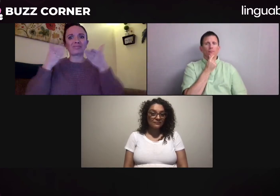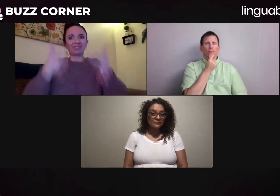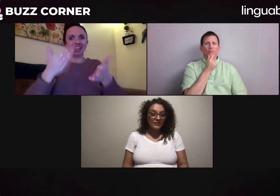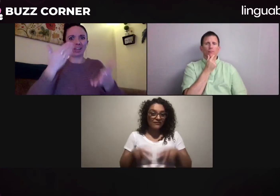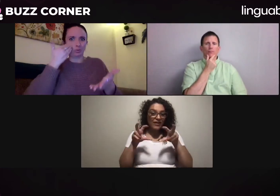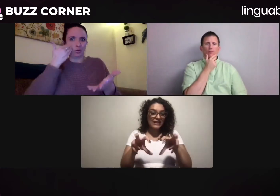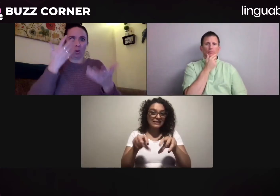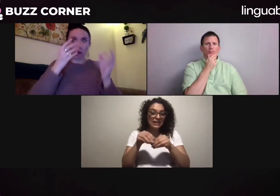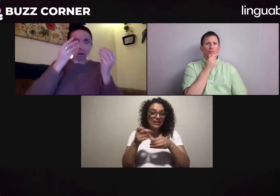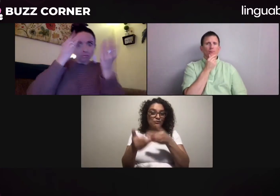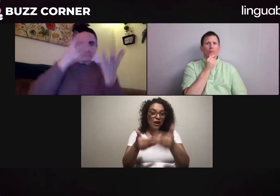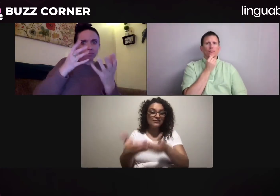an interpreter is going to be provided.